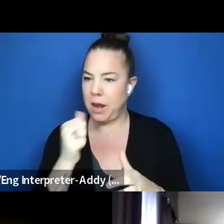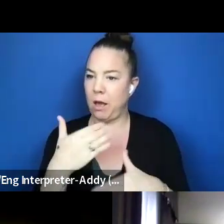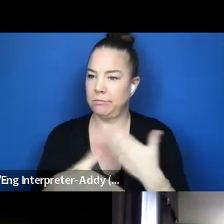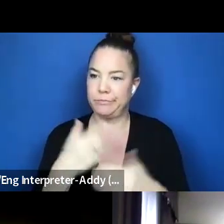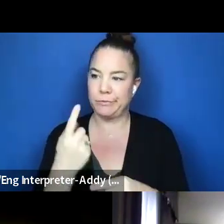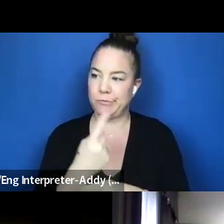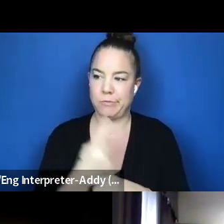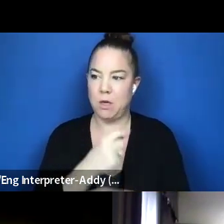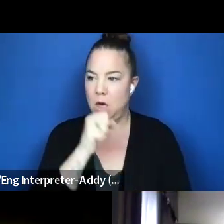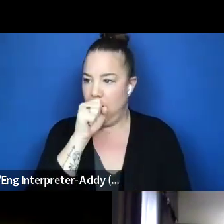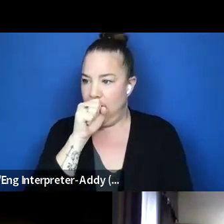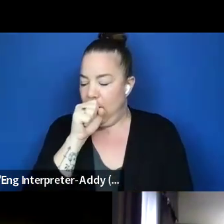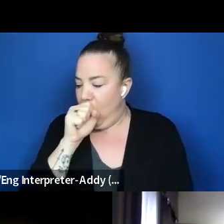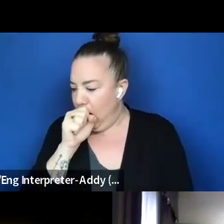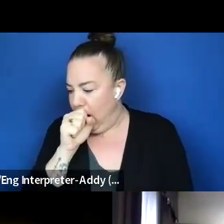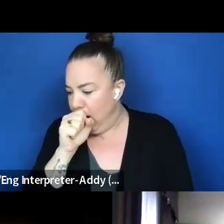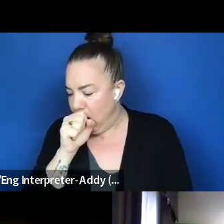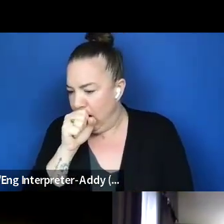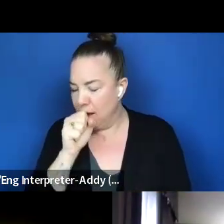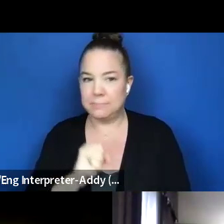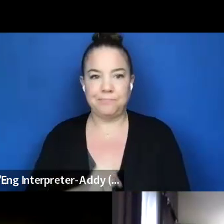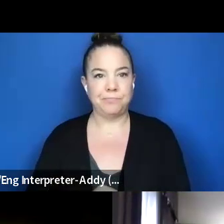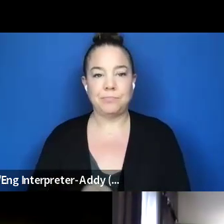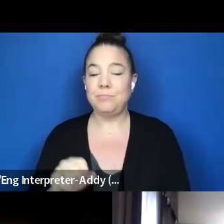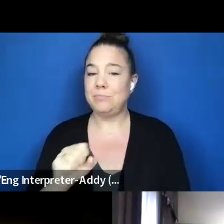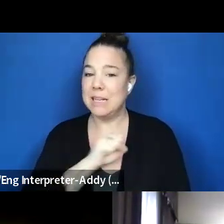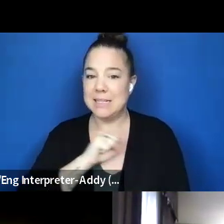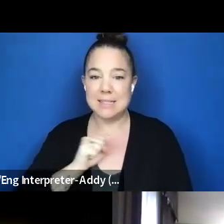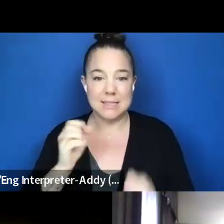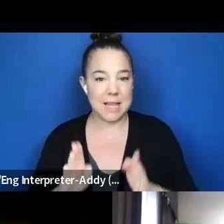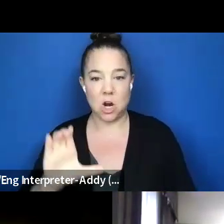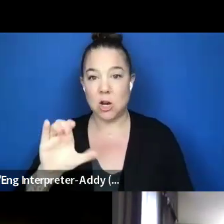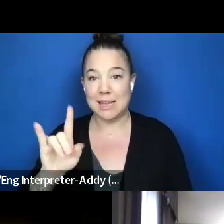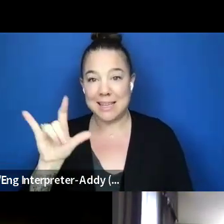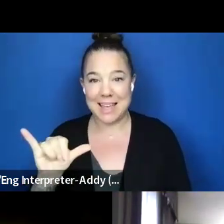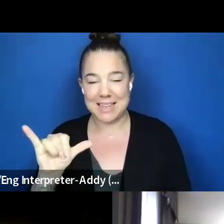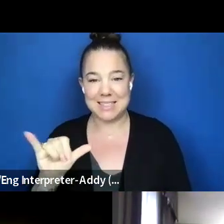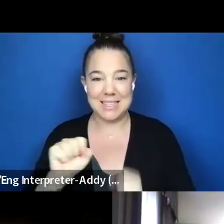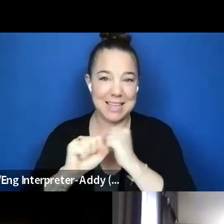Adeleigh Belyeu: I hate this. I hate that Senator Casey's campaign is struggling here at the end.